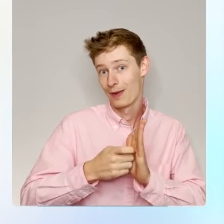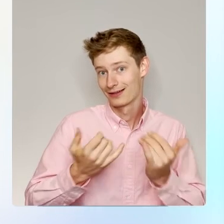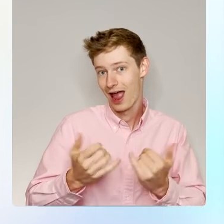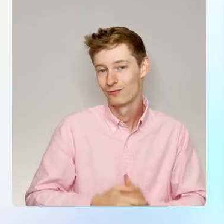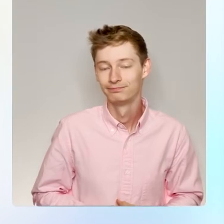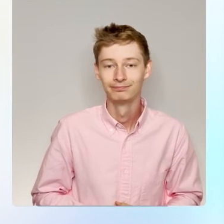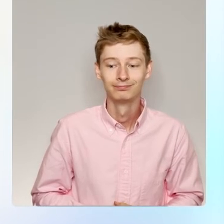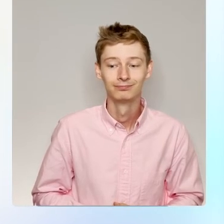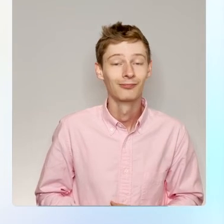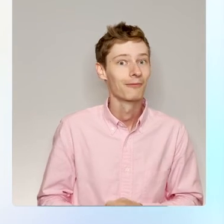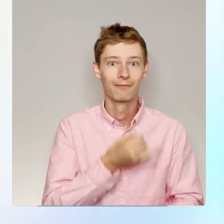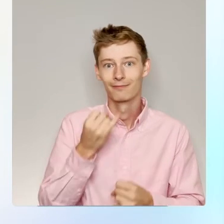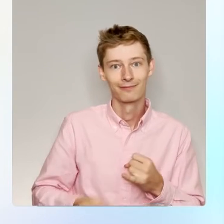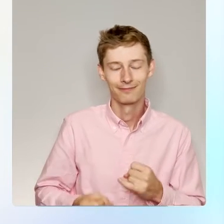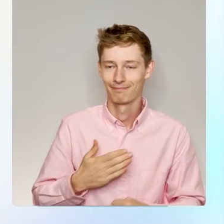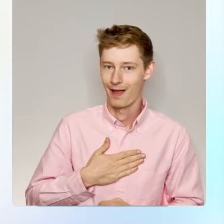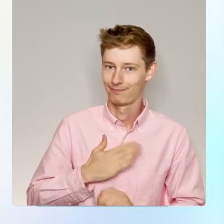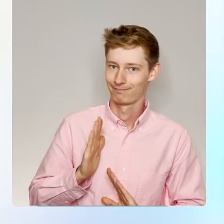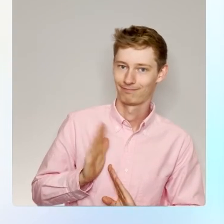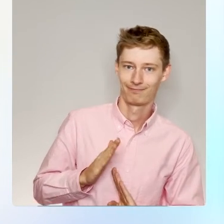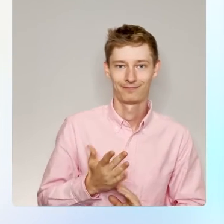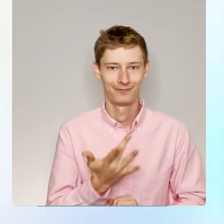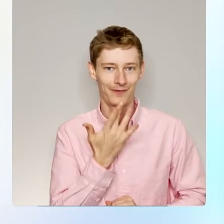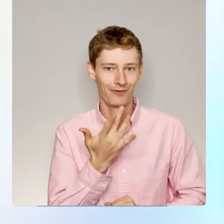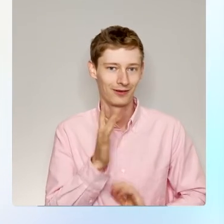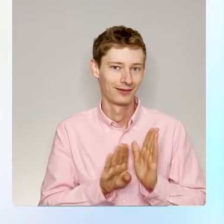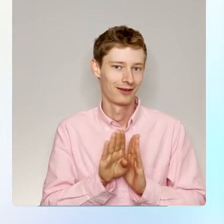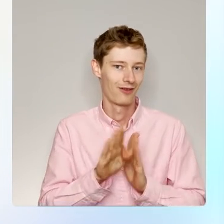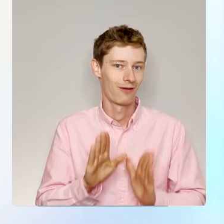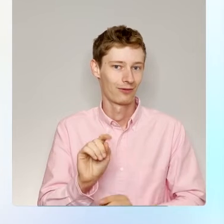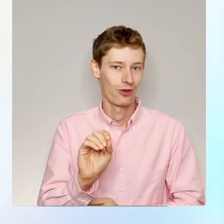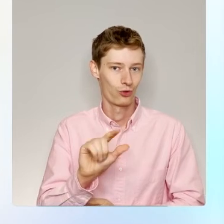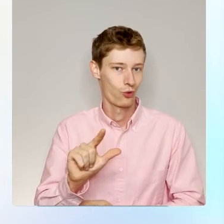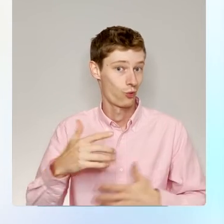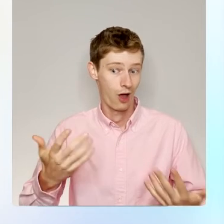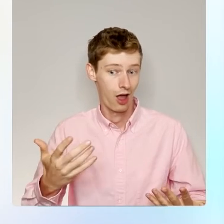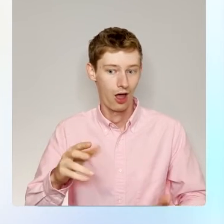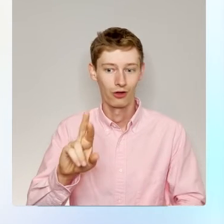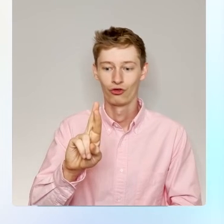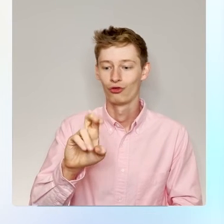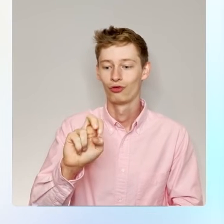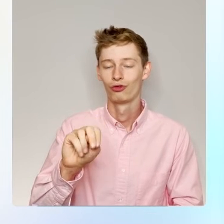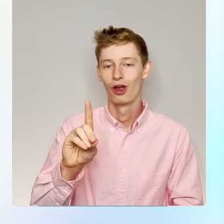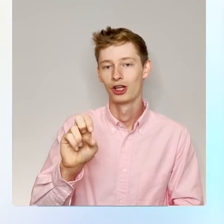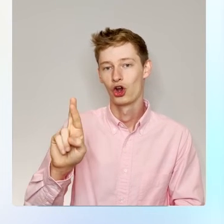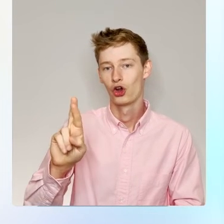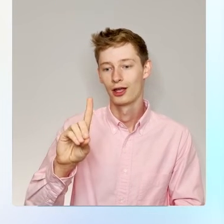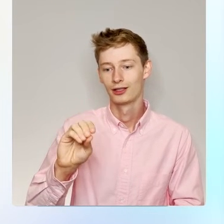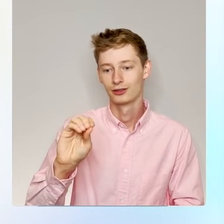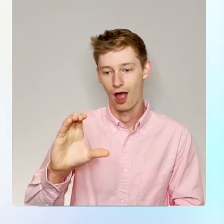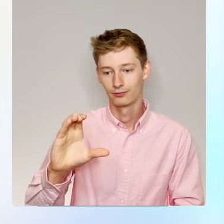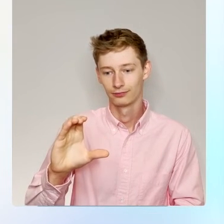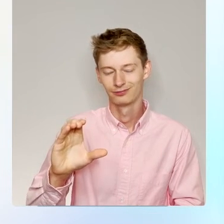and lets us capture, replay and debug scenes on the GPU, just like it does with native apps. The capture replays show us exactly